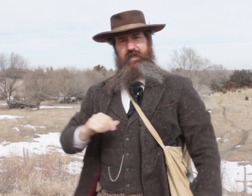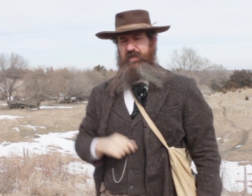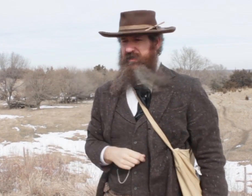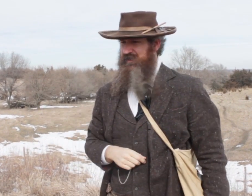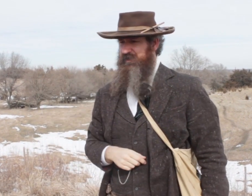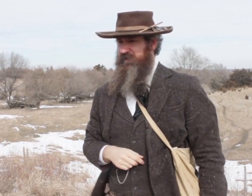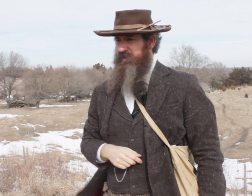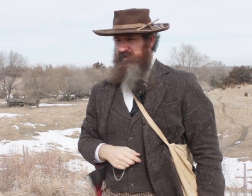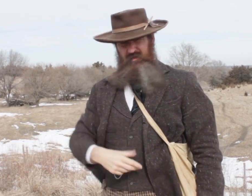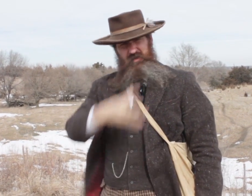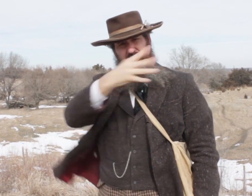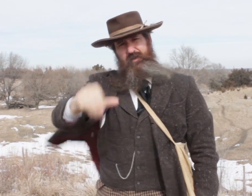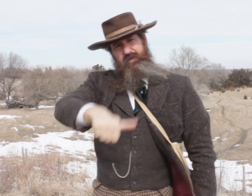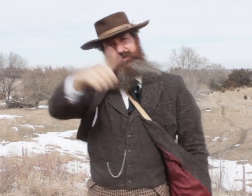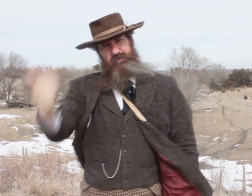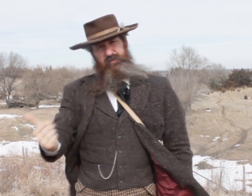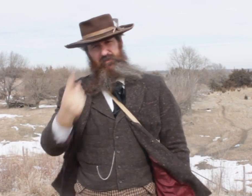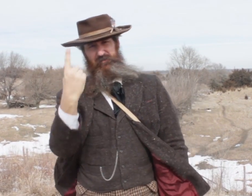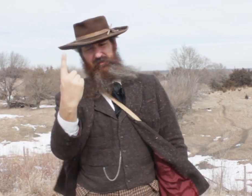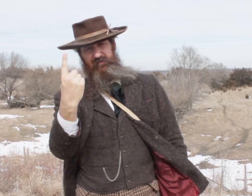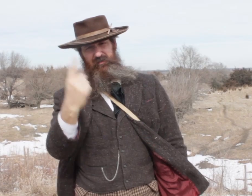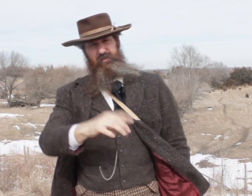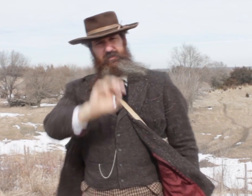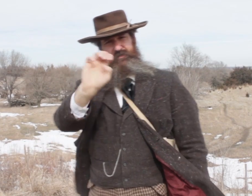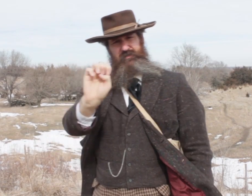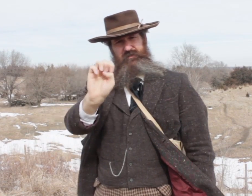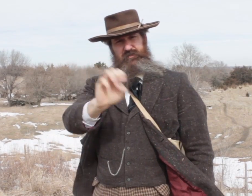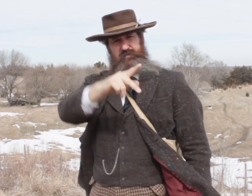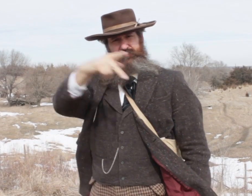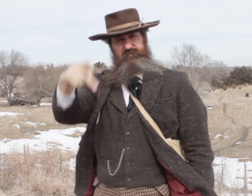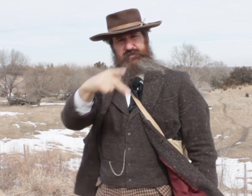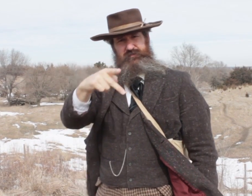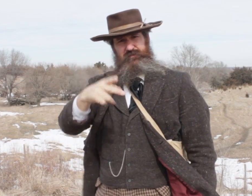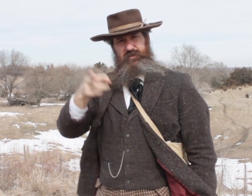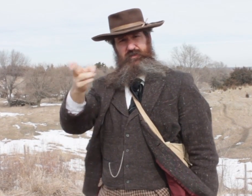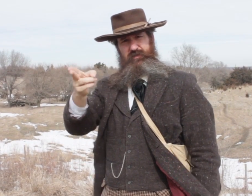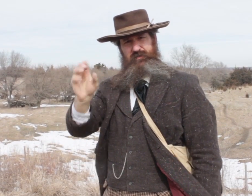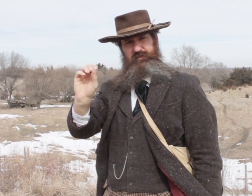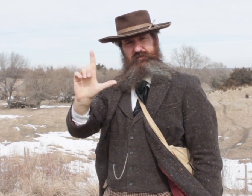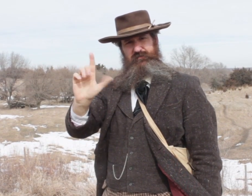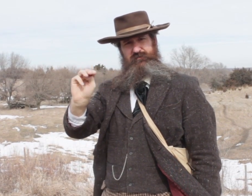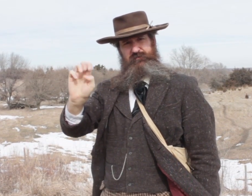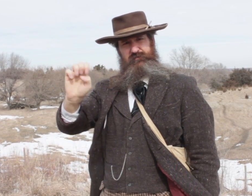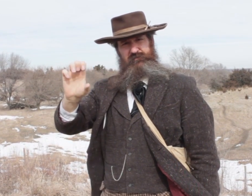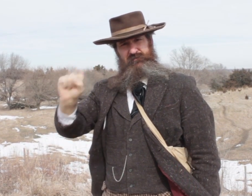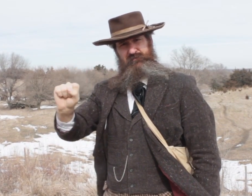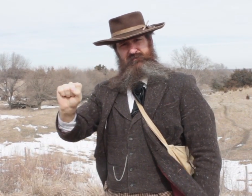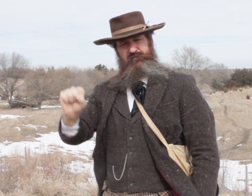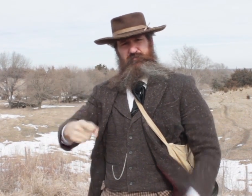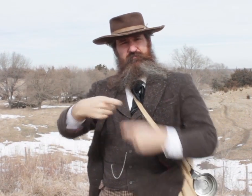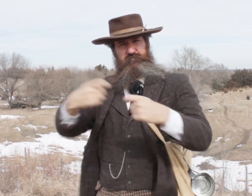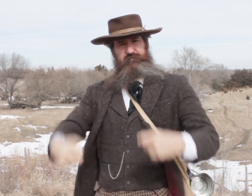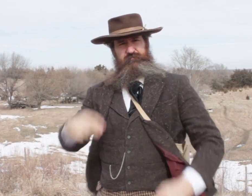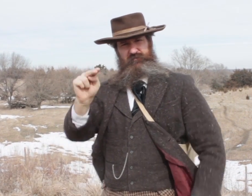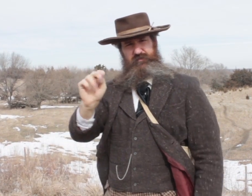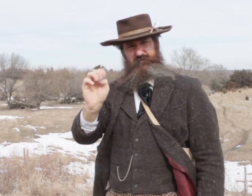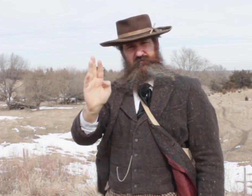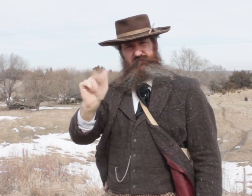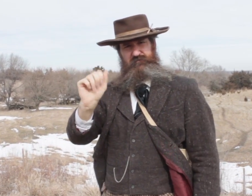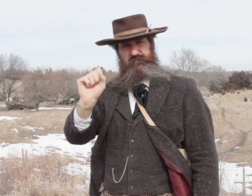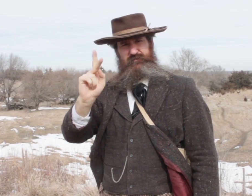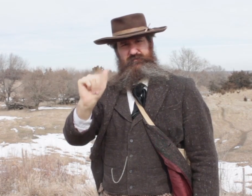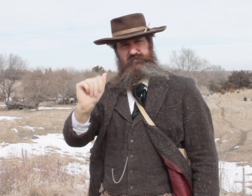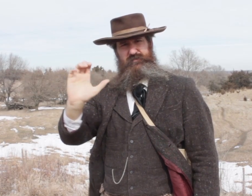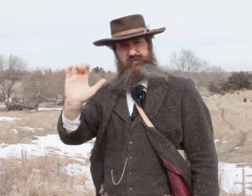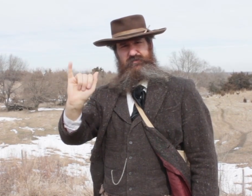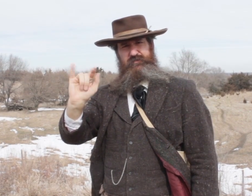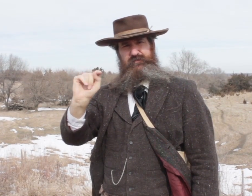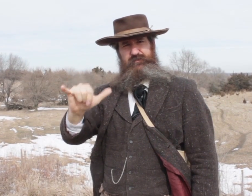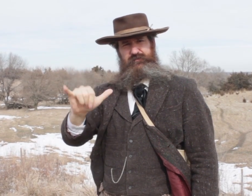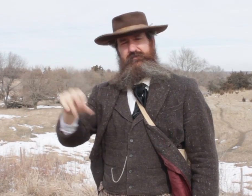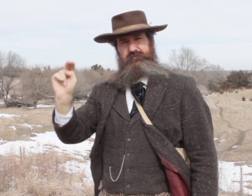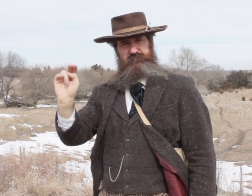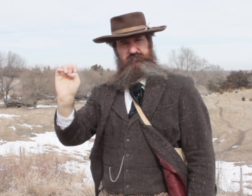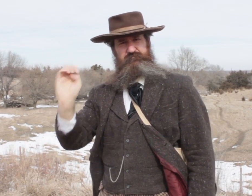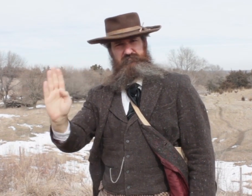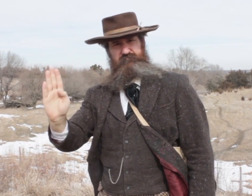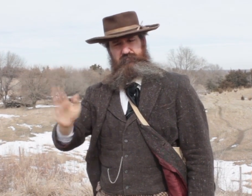There was another interest by E.P. Holmes from Nebraska City, Nebraska who attended